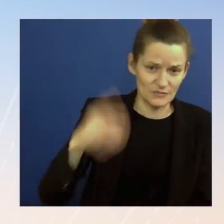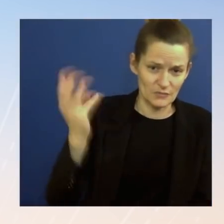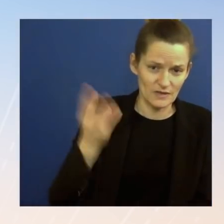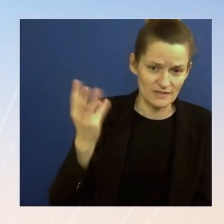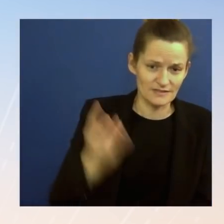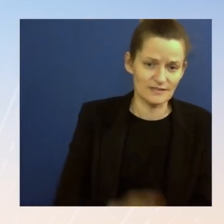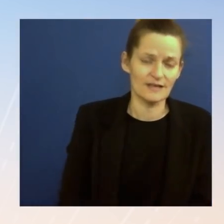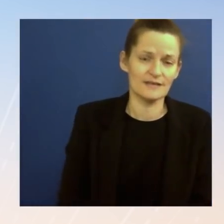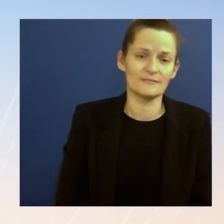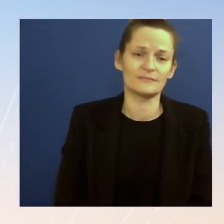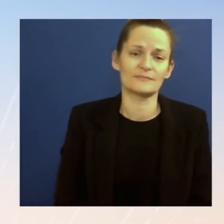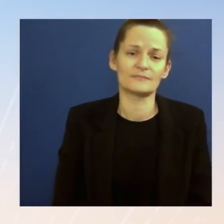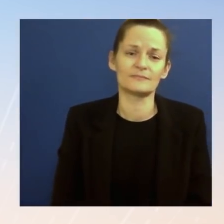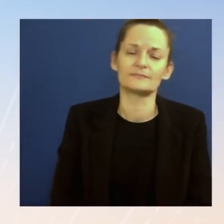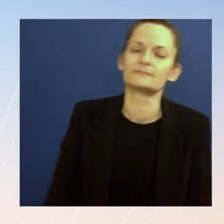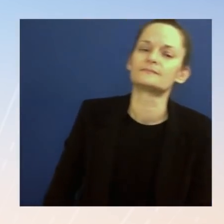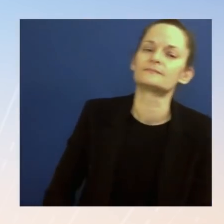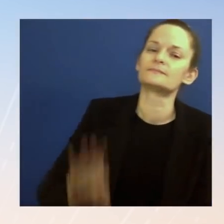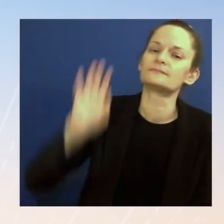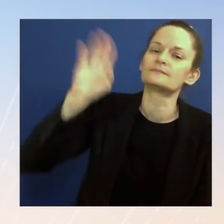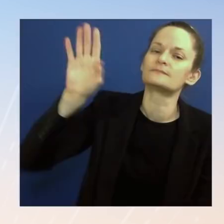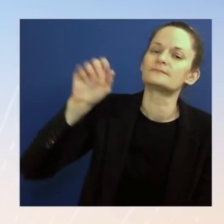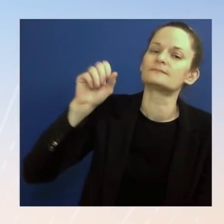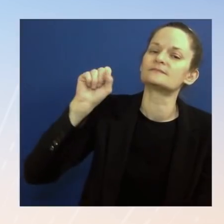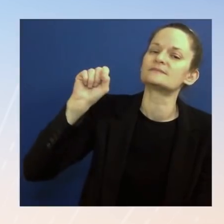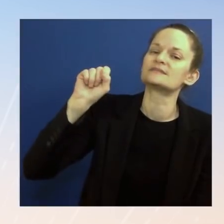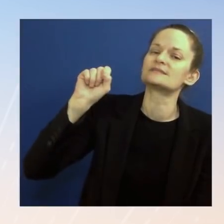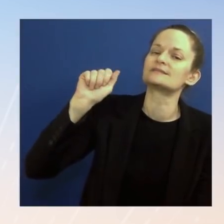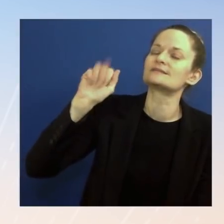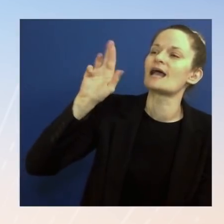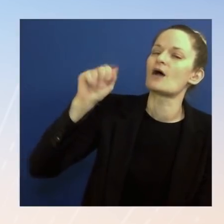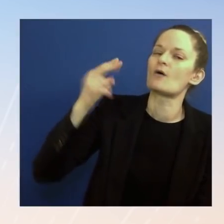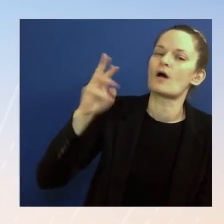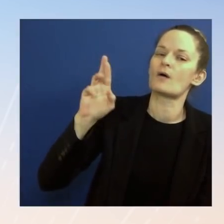that he doesn't support her confirmation: Does the White House still see a path